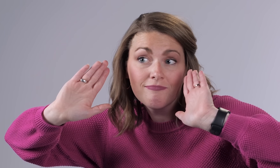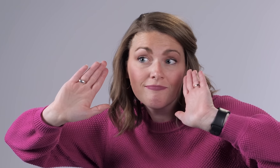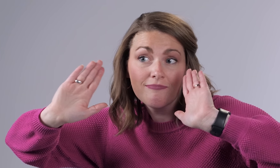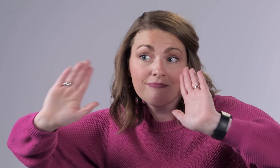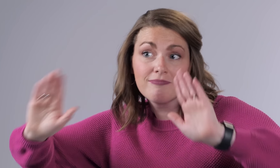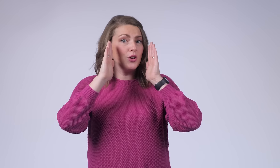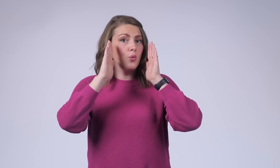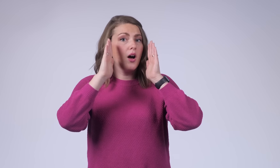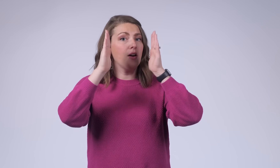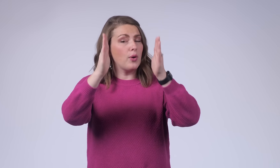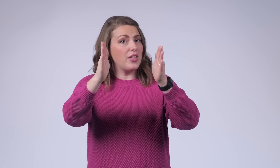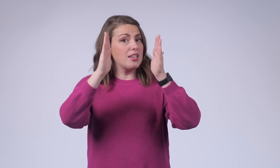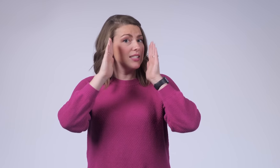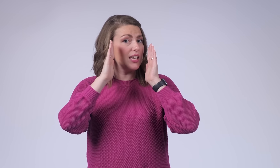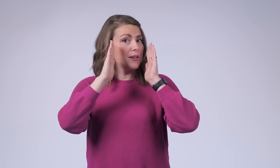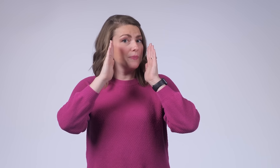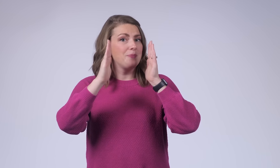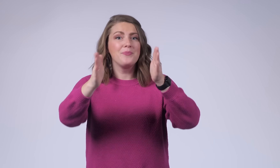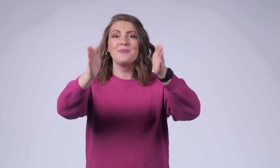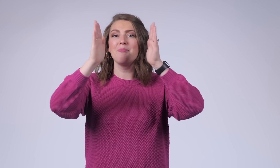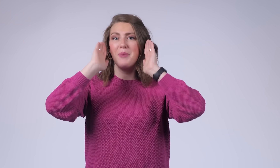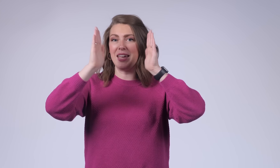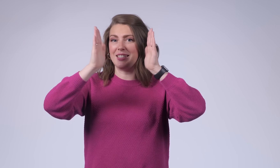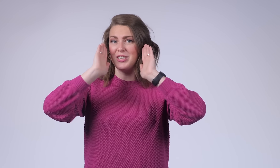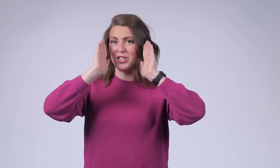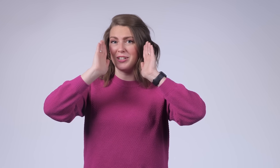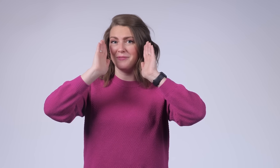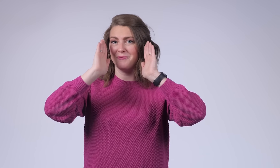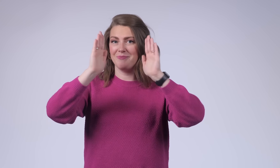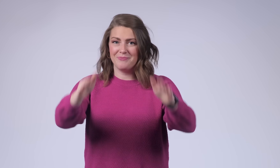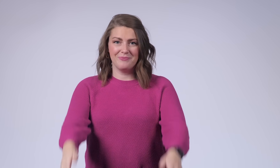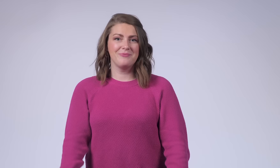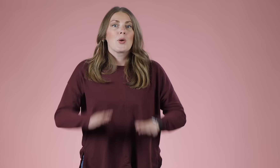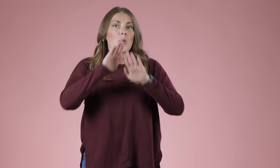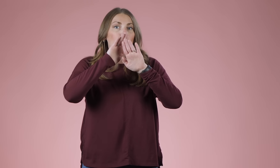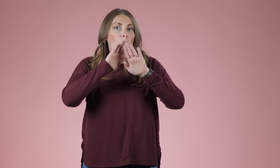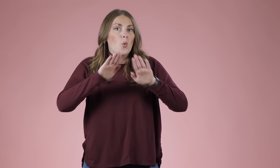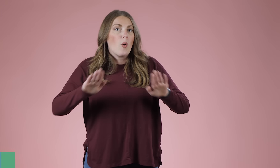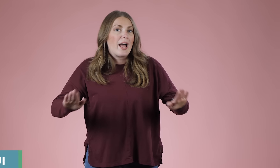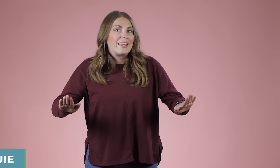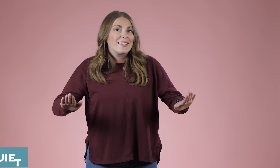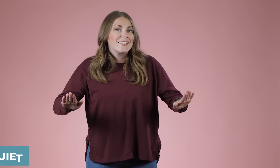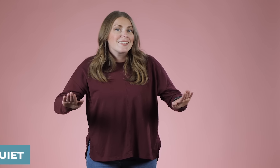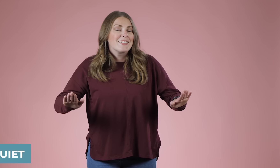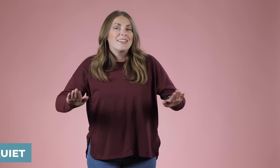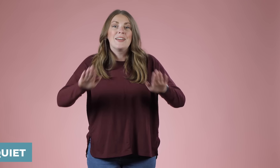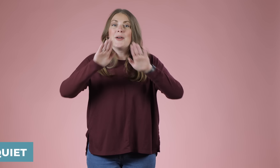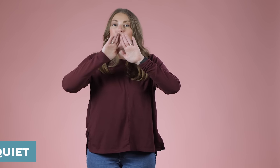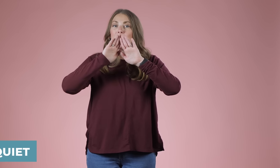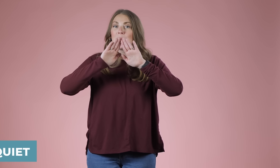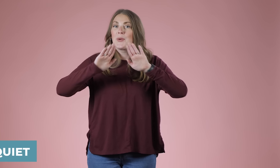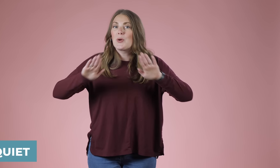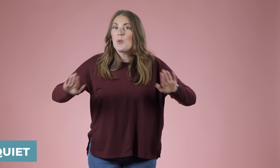Narrowing the view of what they can see. Pay attention. Quiet,